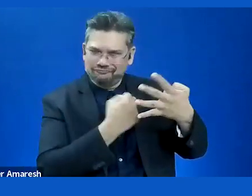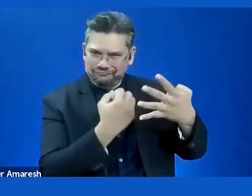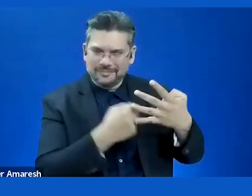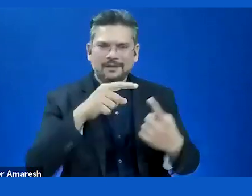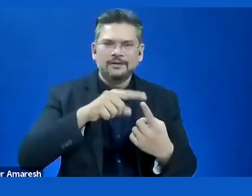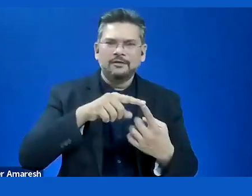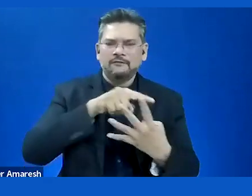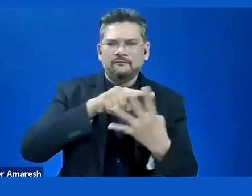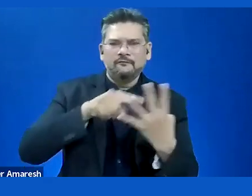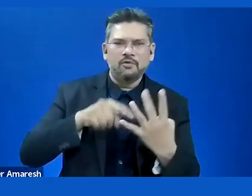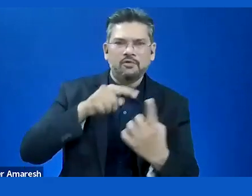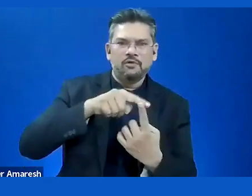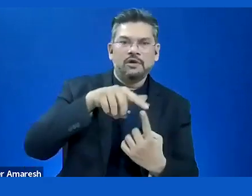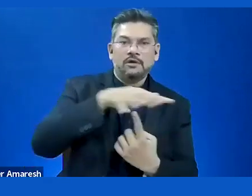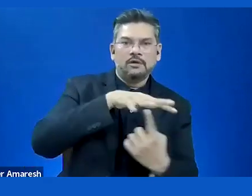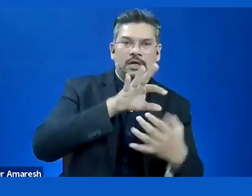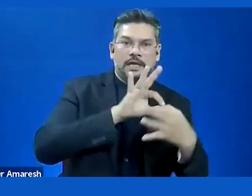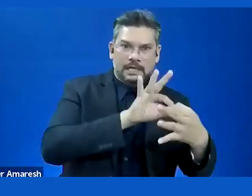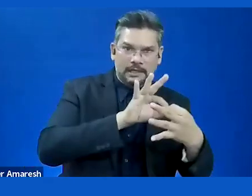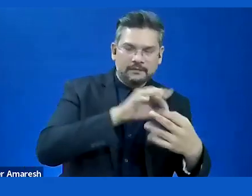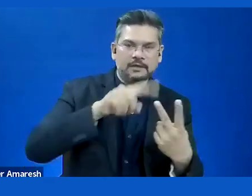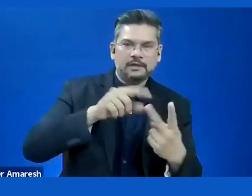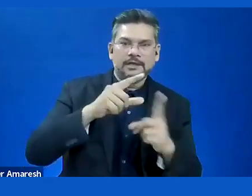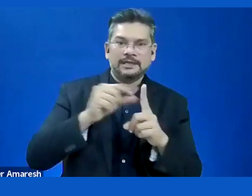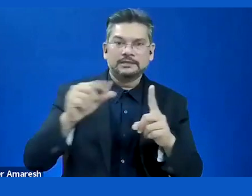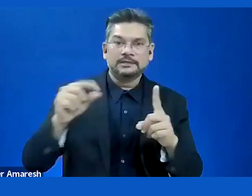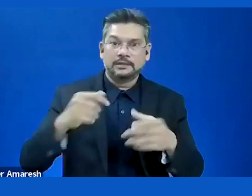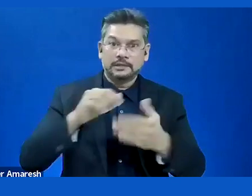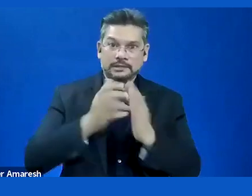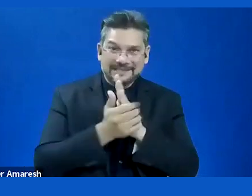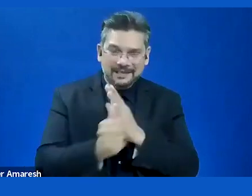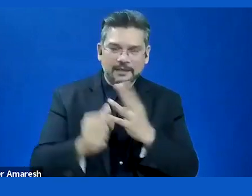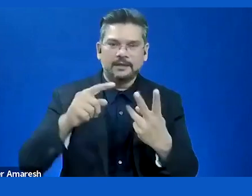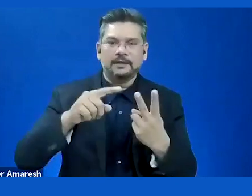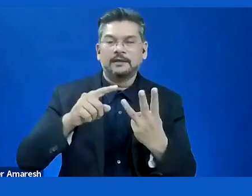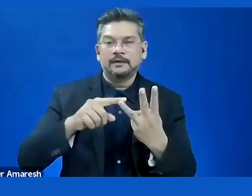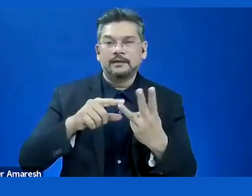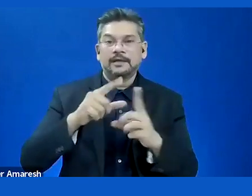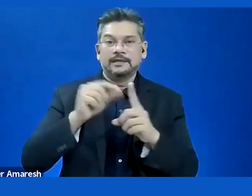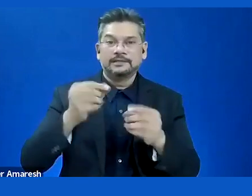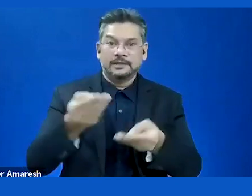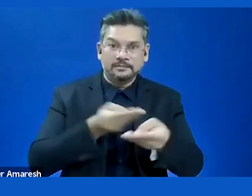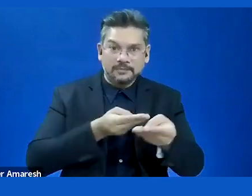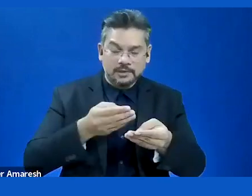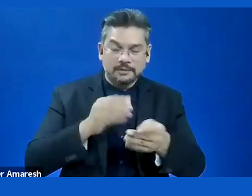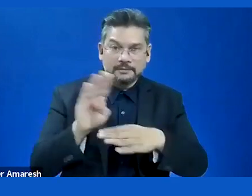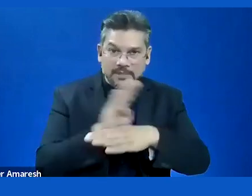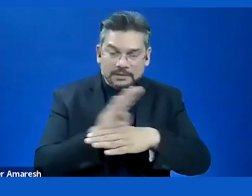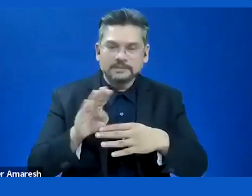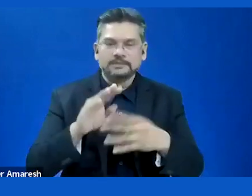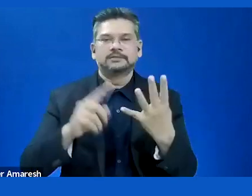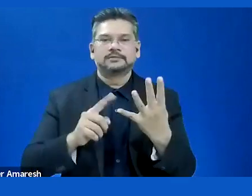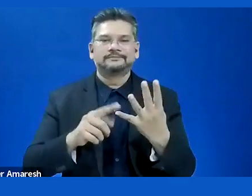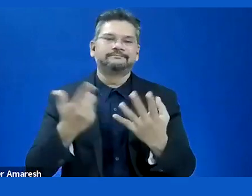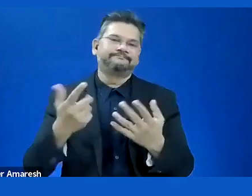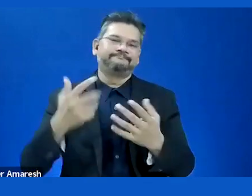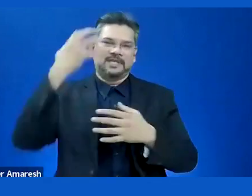digital skills, digital business and digital public services. The aim of the program is